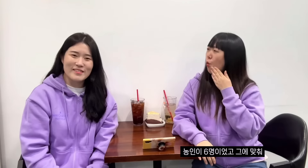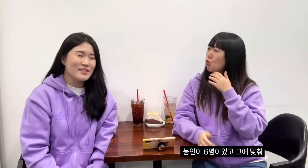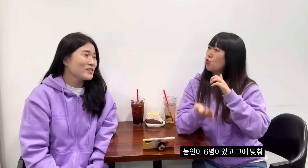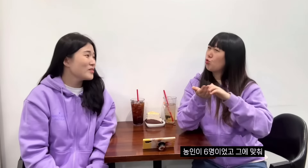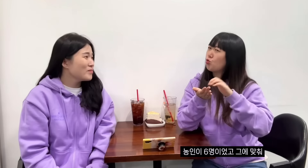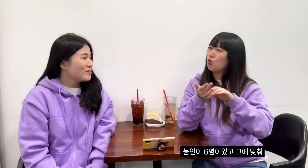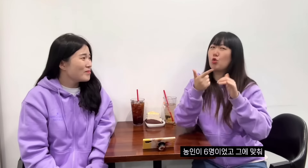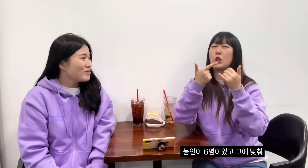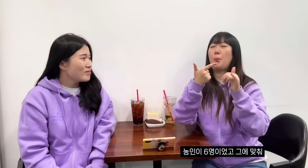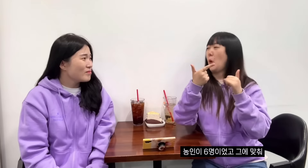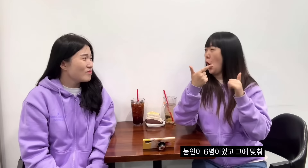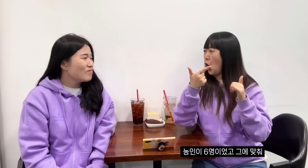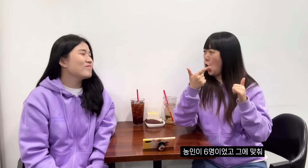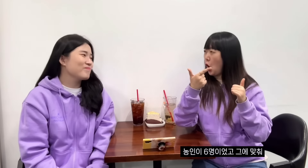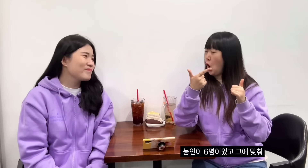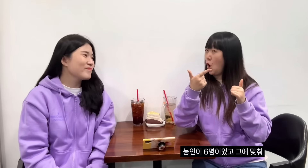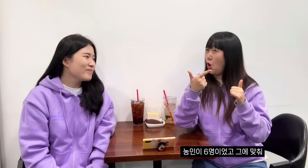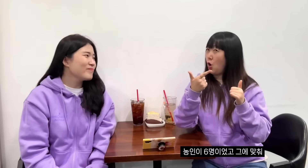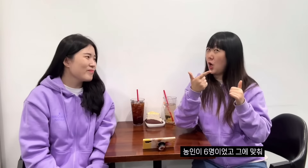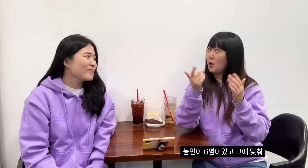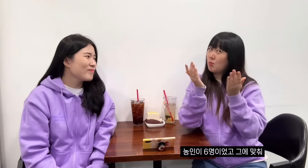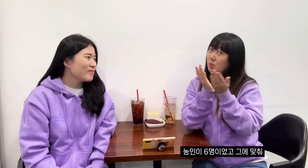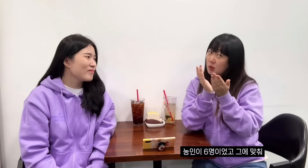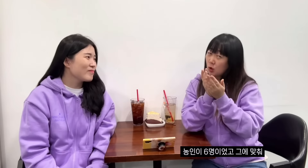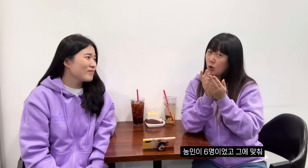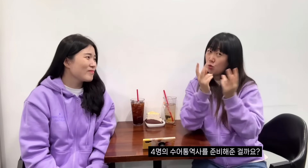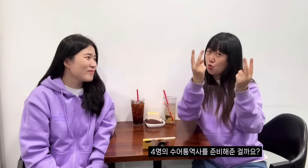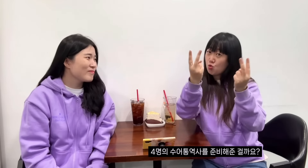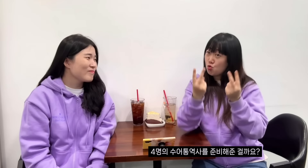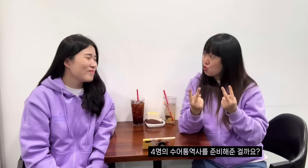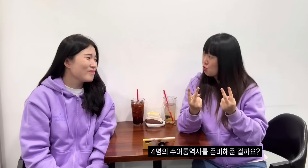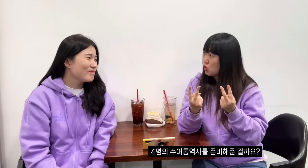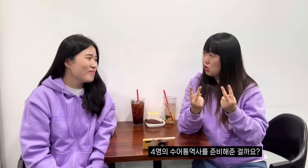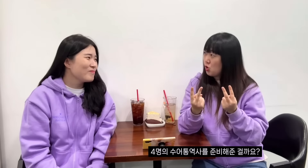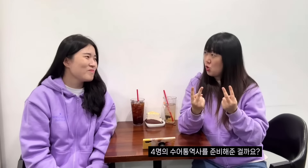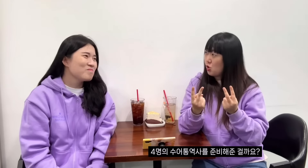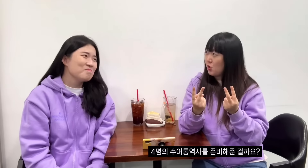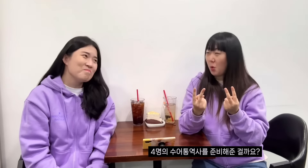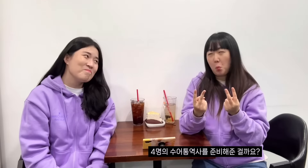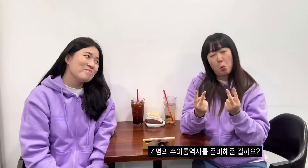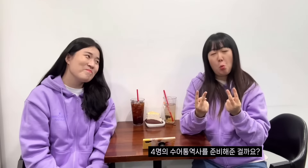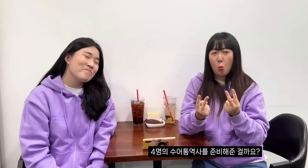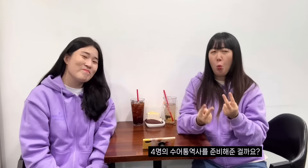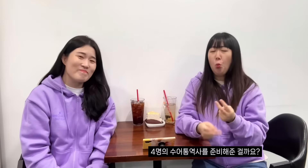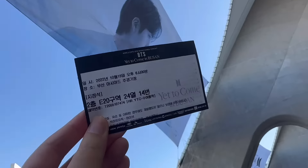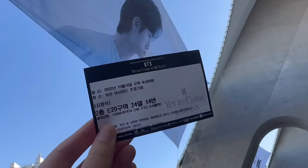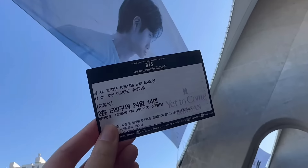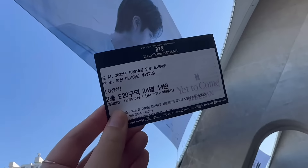There were 6 deaf people, and did they prepare 4 sign language interpreters accordingly?